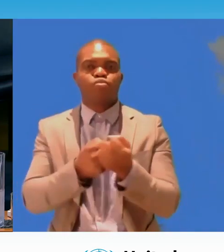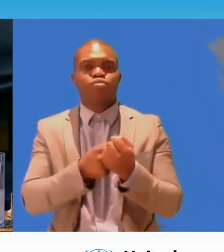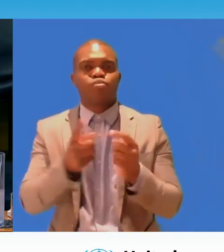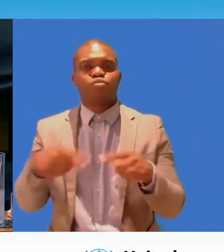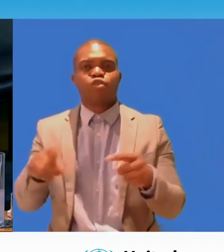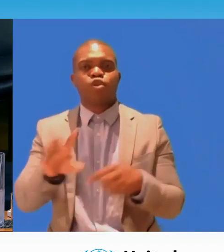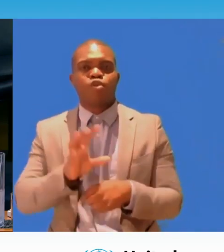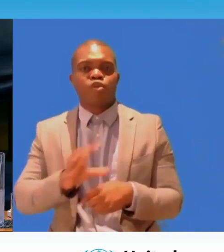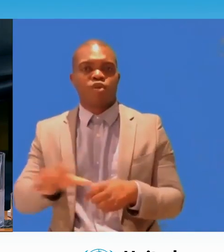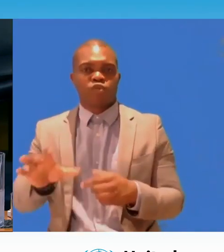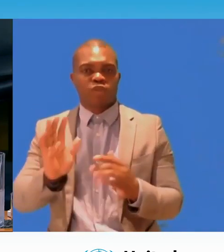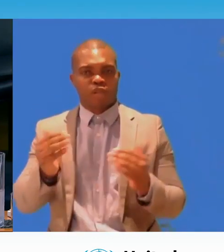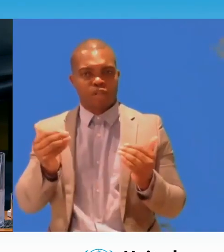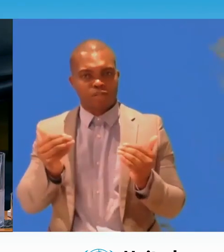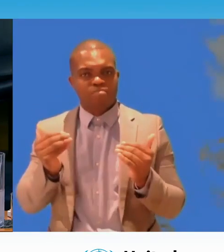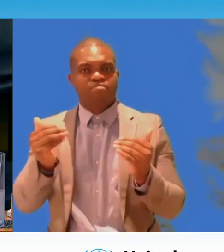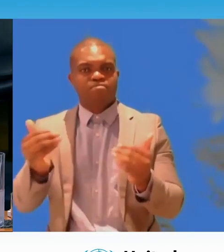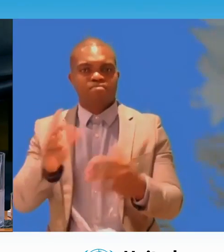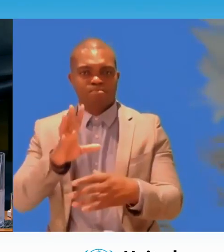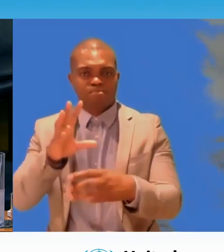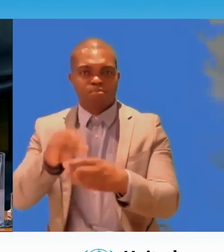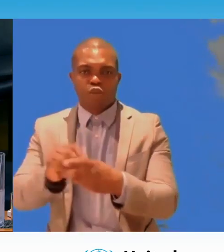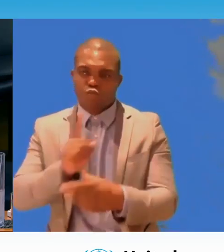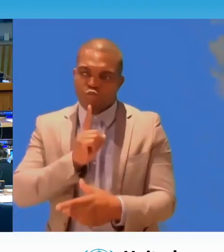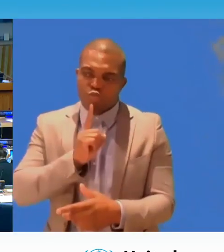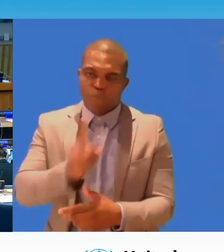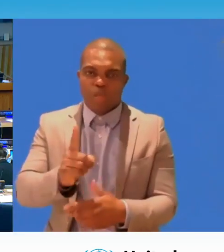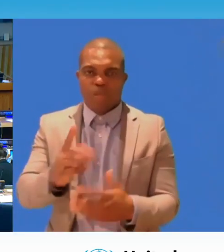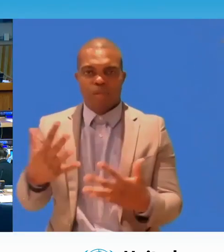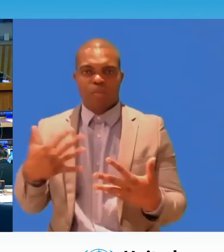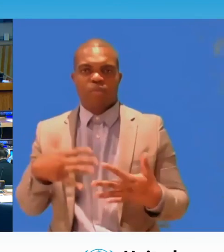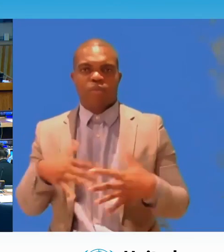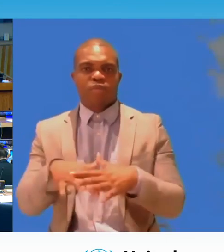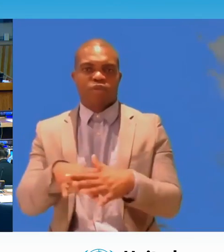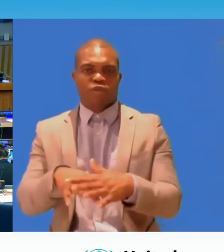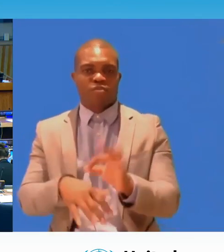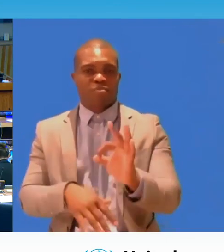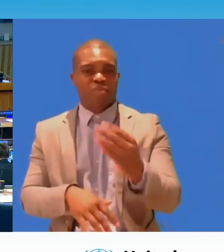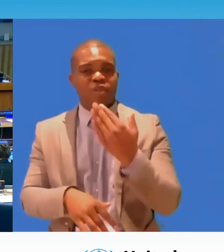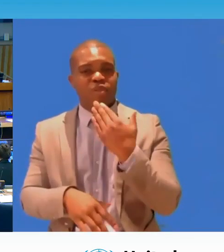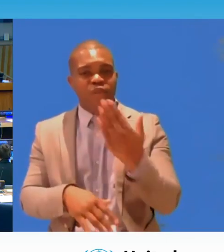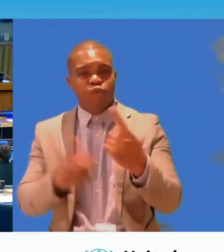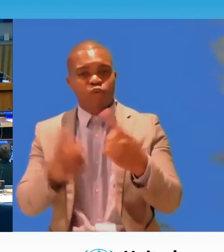thank you all for working collaboratively with us and we look forward to engaging the future thank